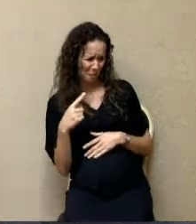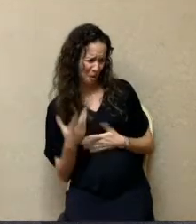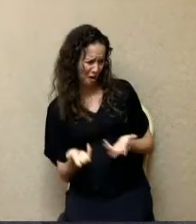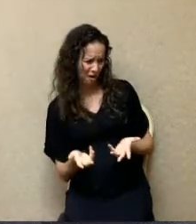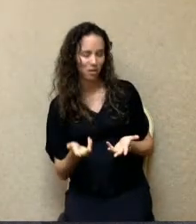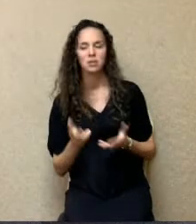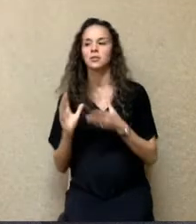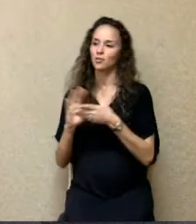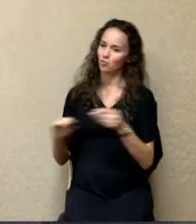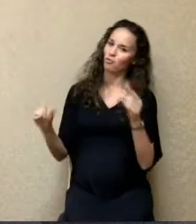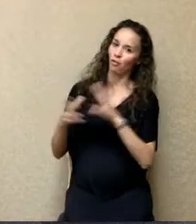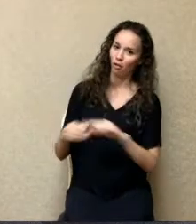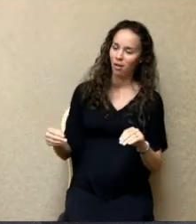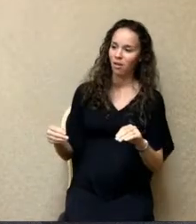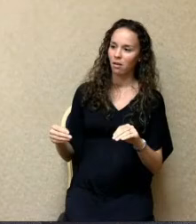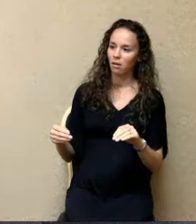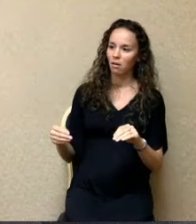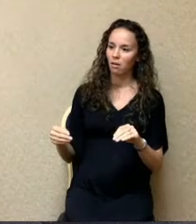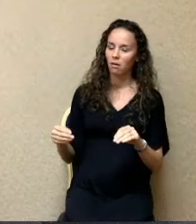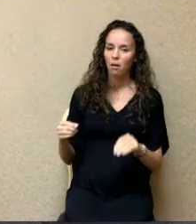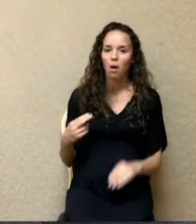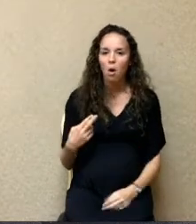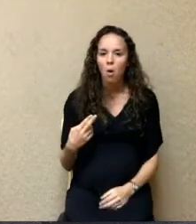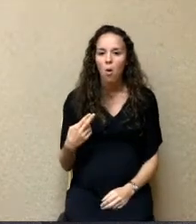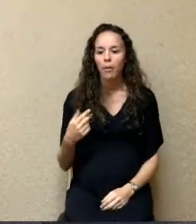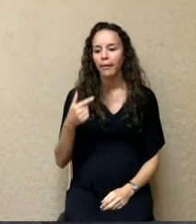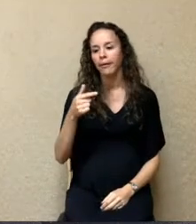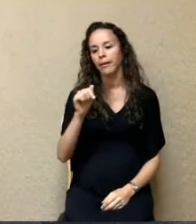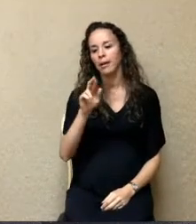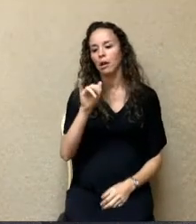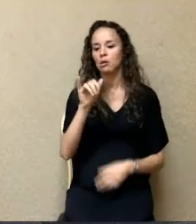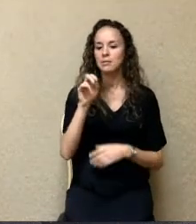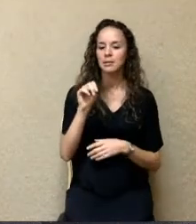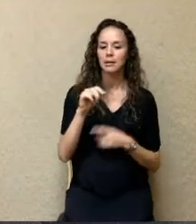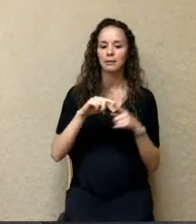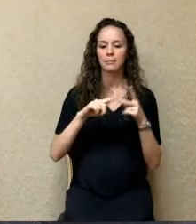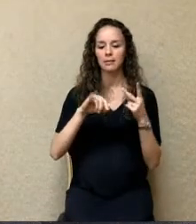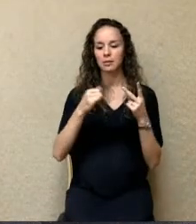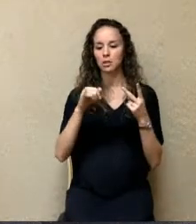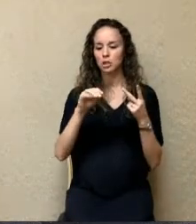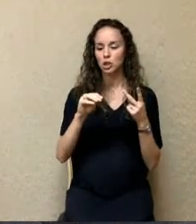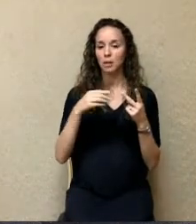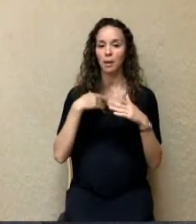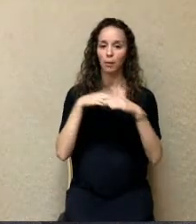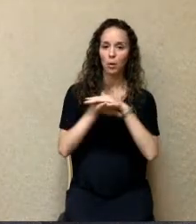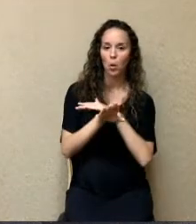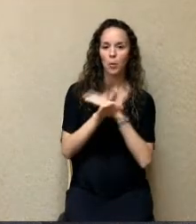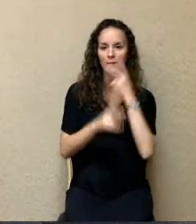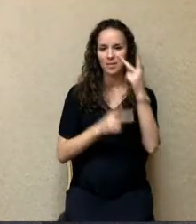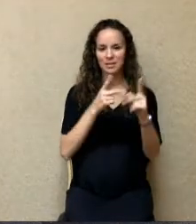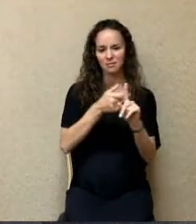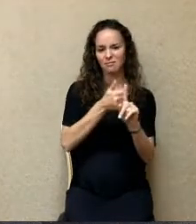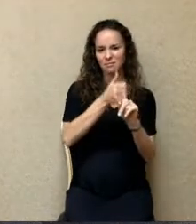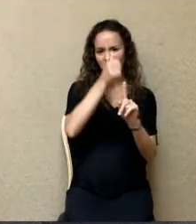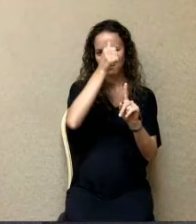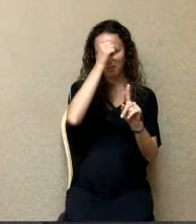So, I would give like the story of Garrison in gym class. I'd come in to visit him. He has autism.